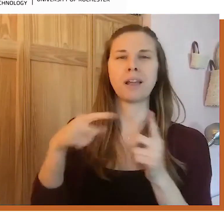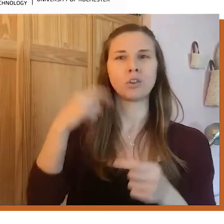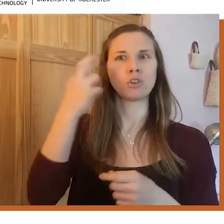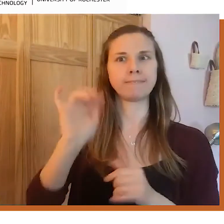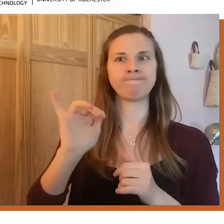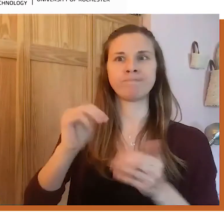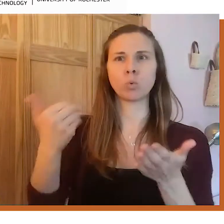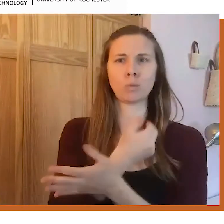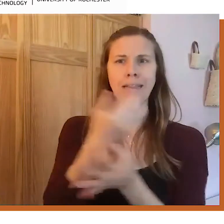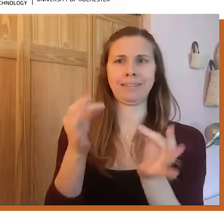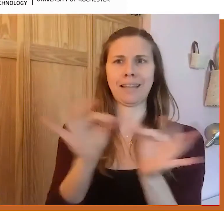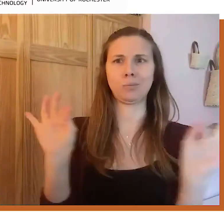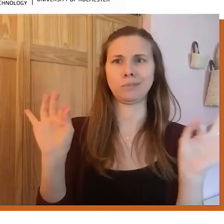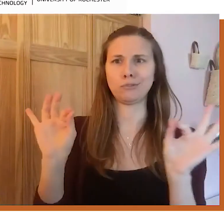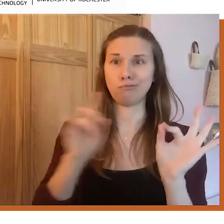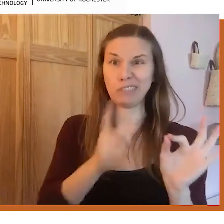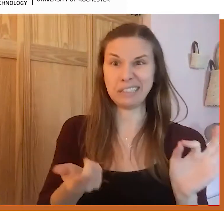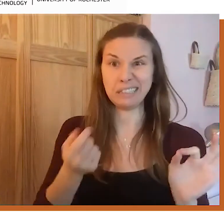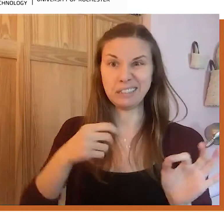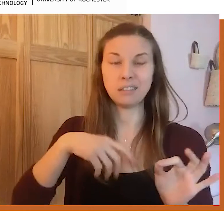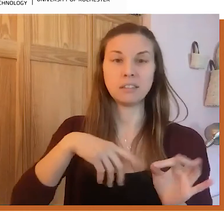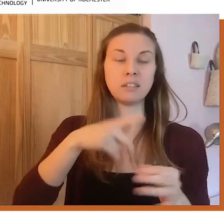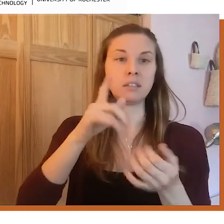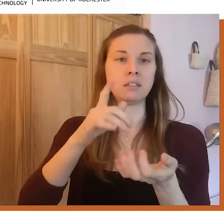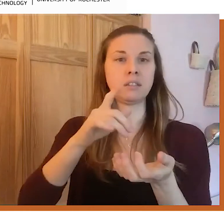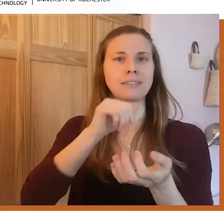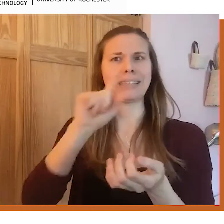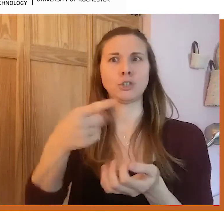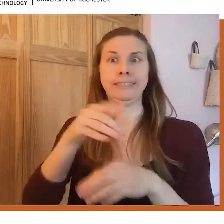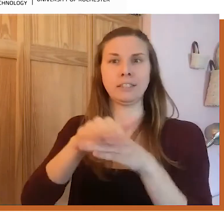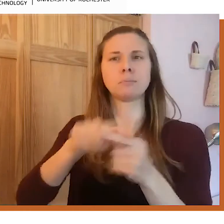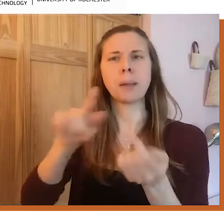throughout medical school, but medical school is really a whole different language in and of itself--